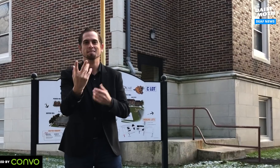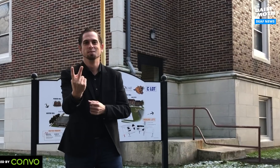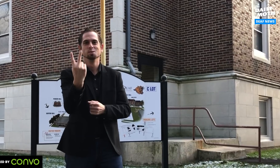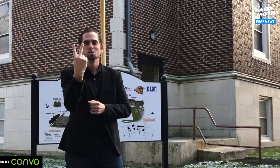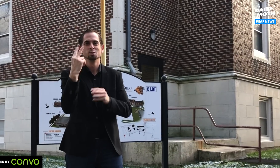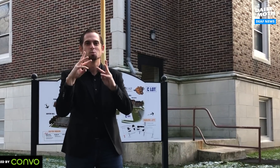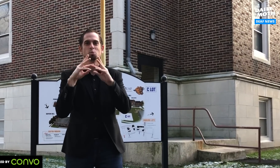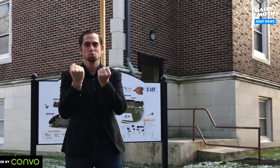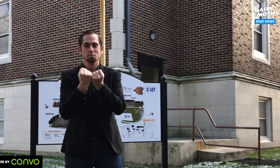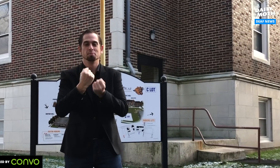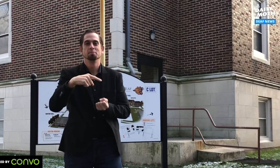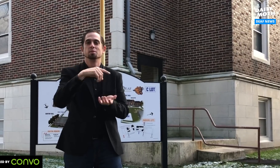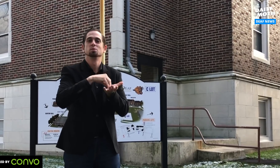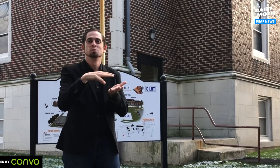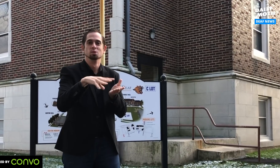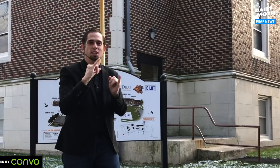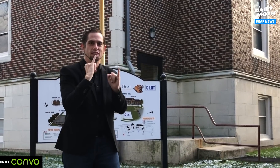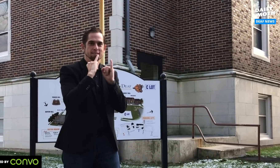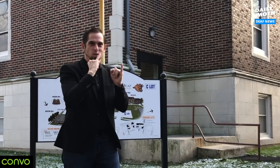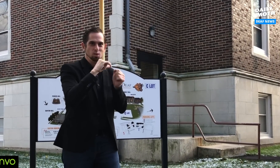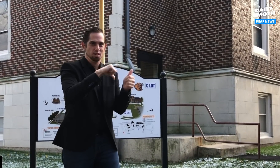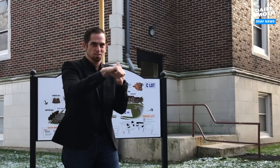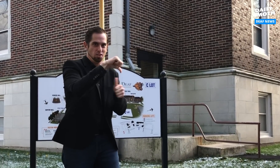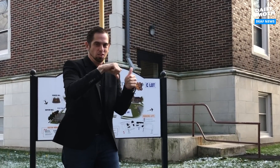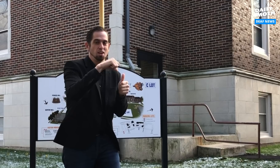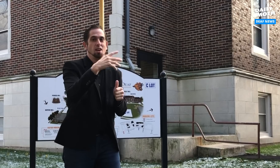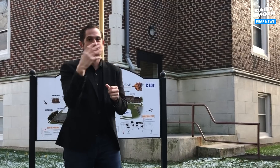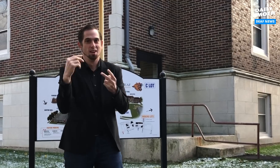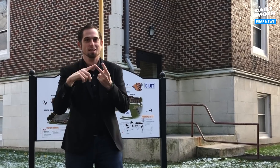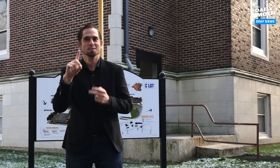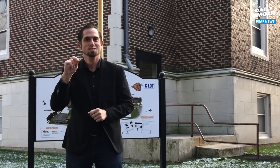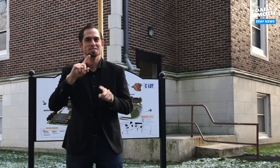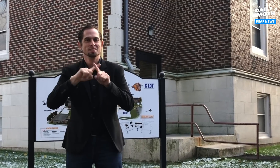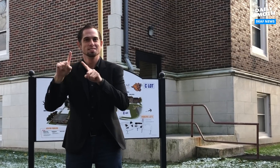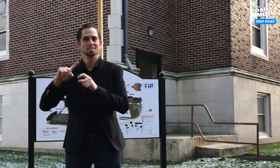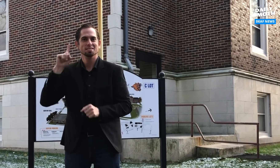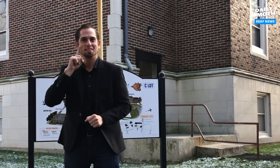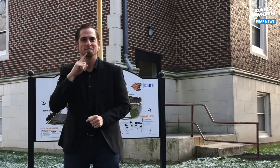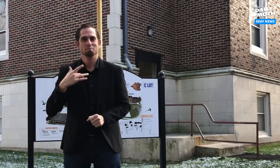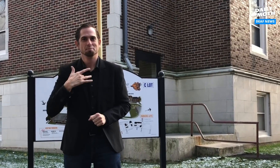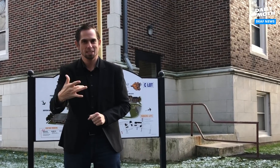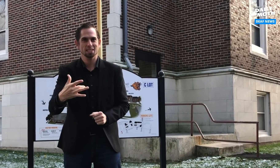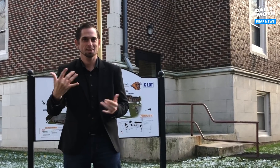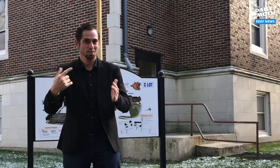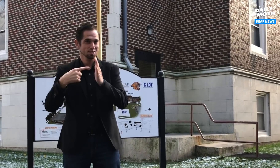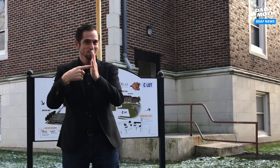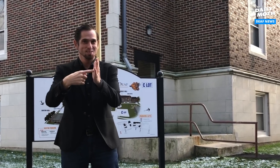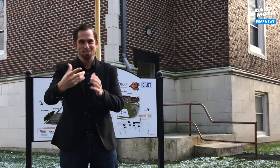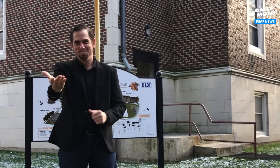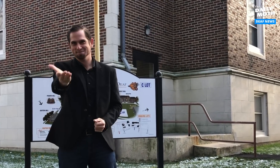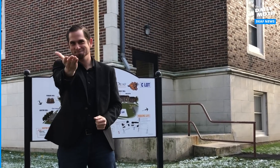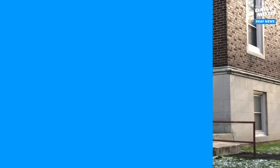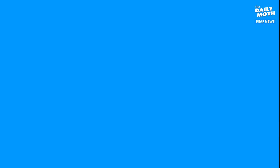I hosted two workshops where the students interviewed each other and did some Deaf Bing videos. I’ll show you some of those videos now!